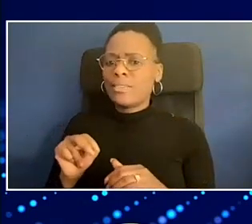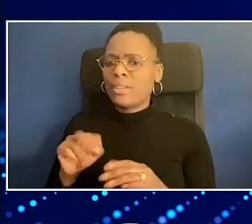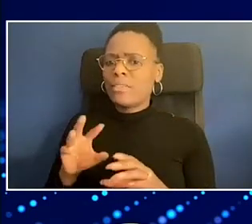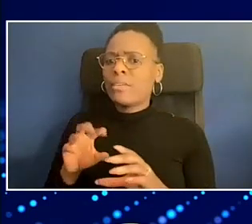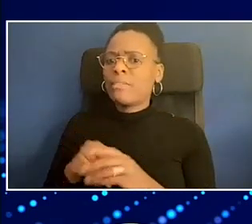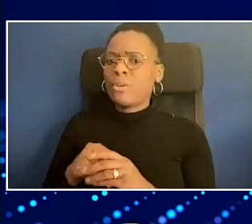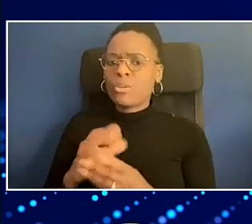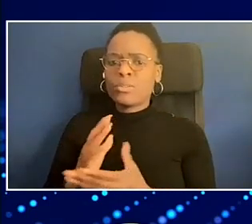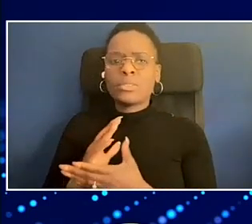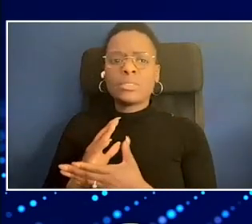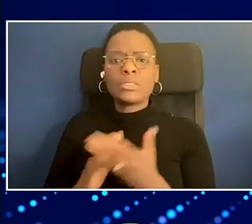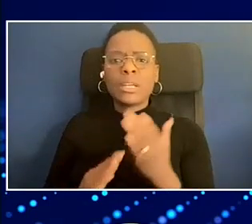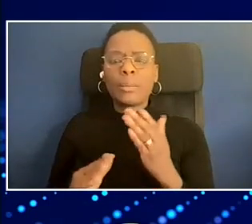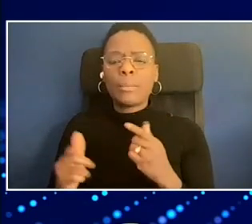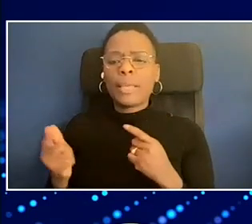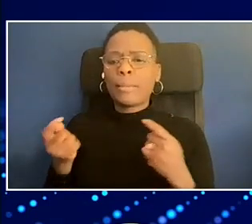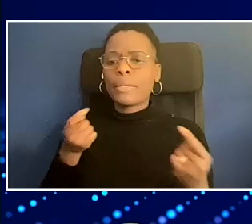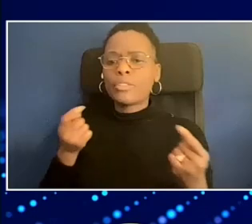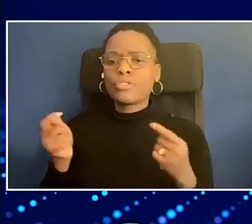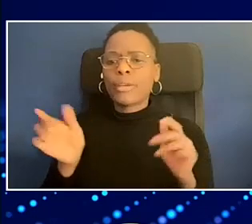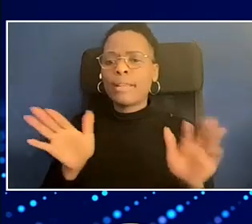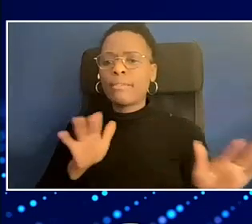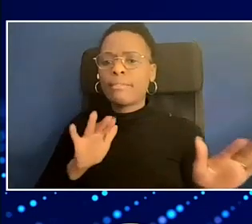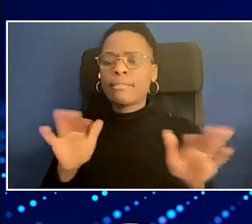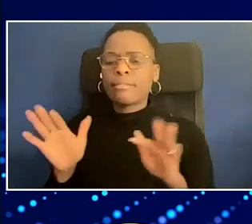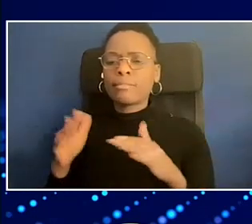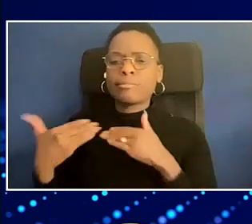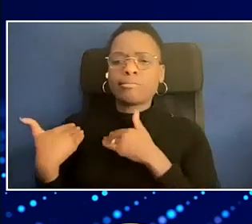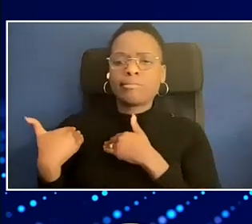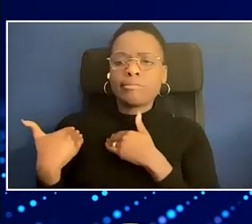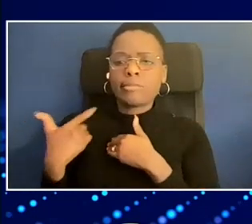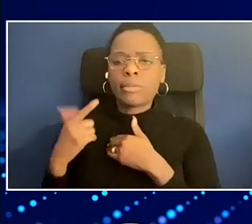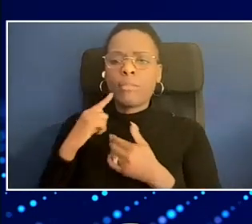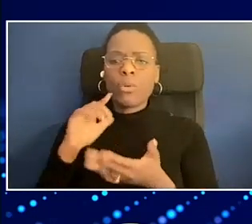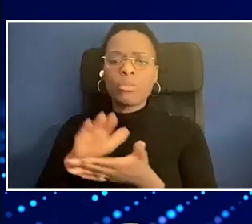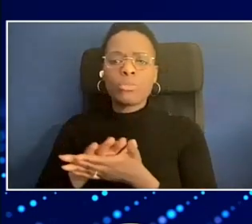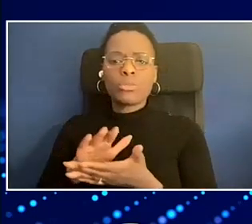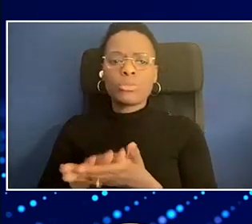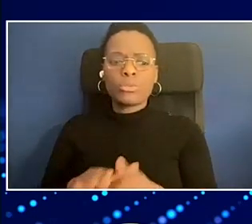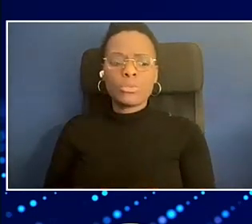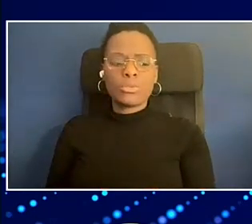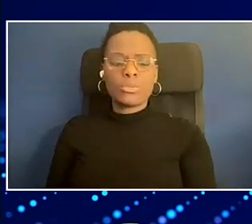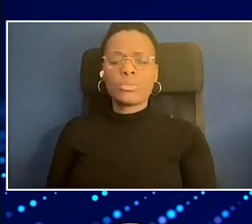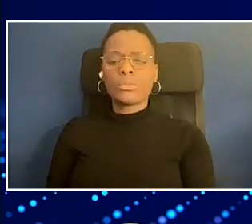administrative burden on schools. I don't know that I would accept the idea